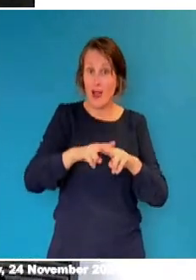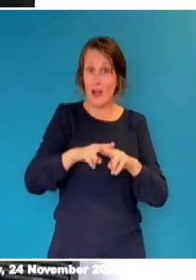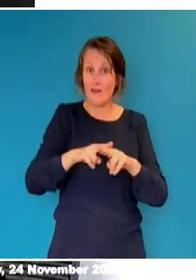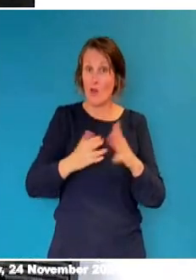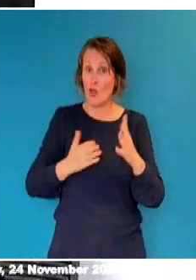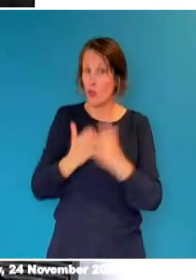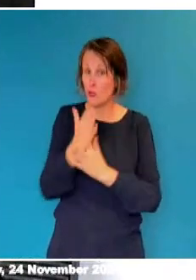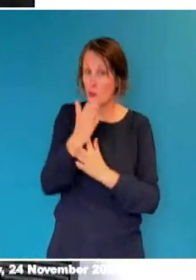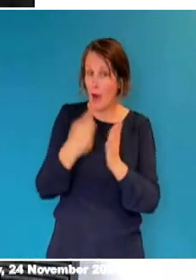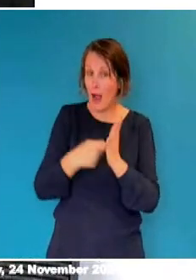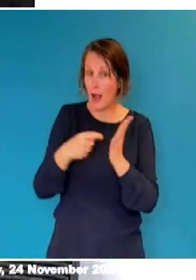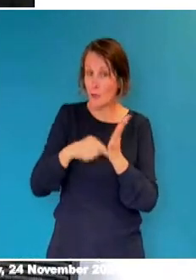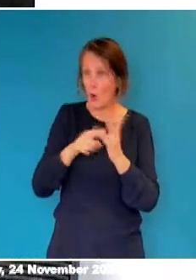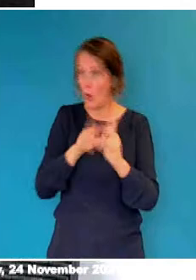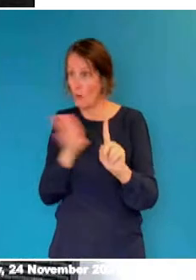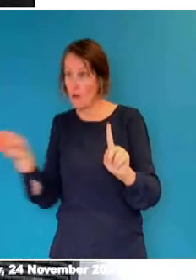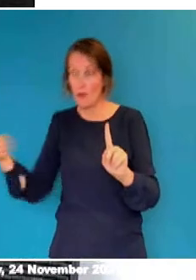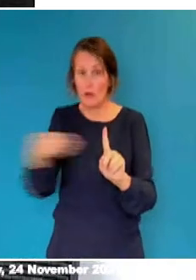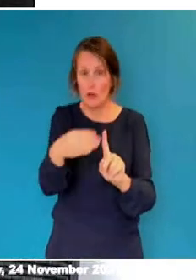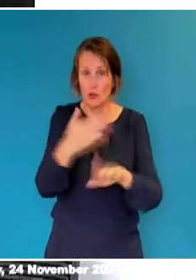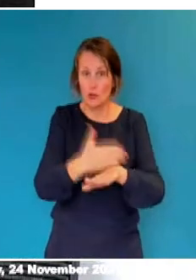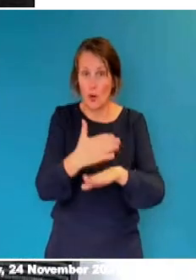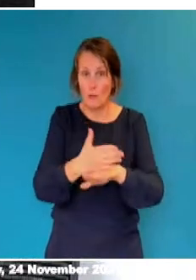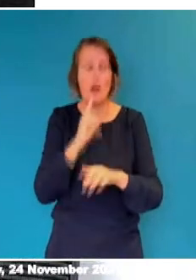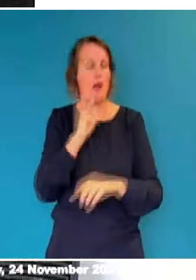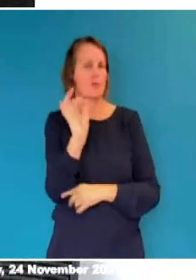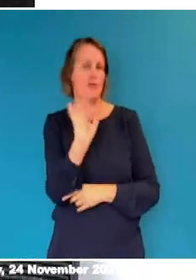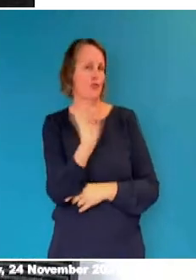No. Everyone has (audio distorted).